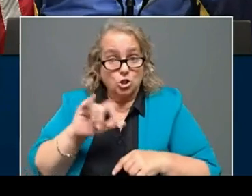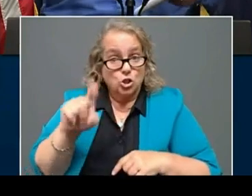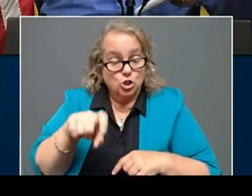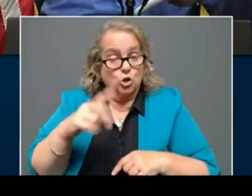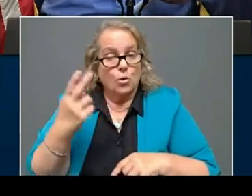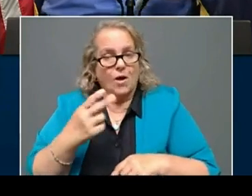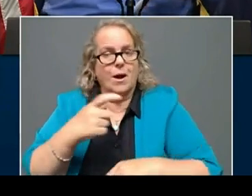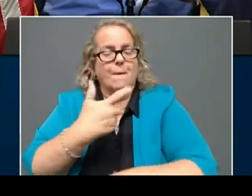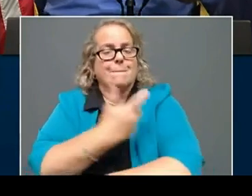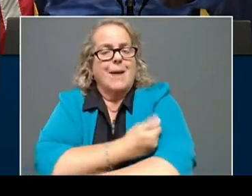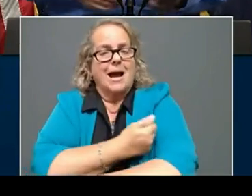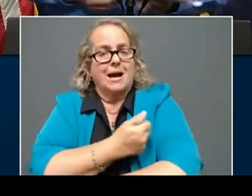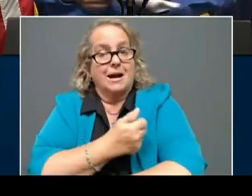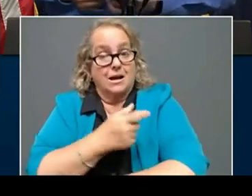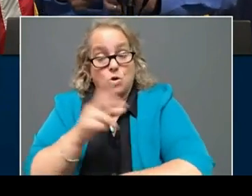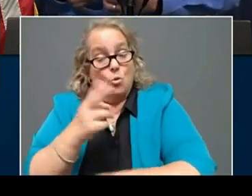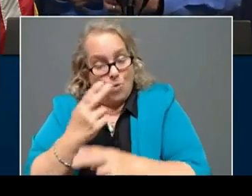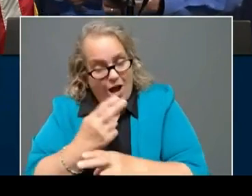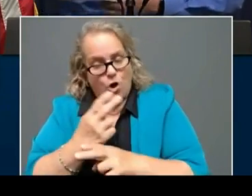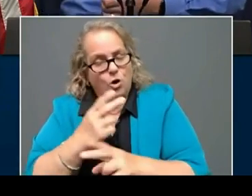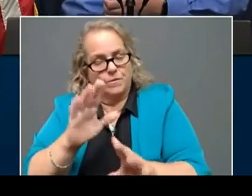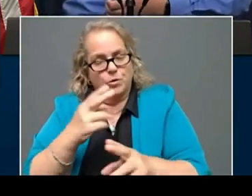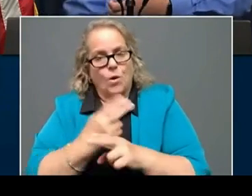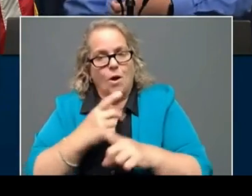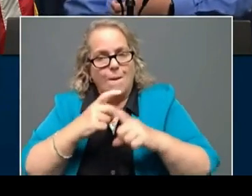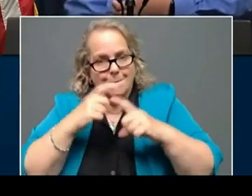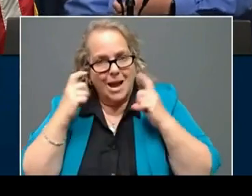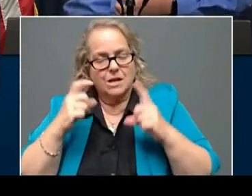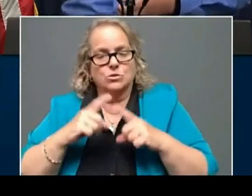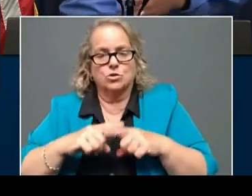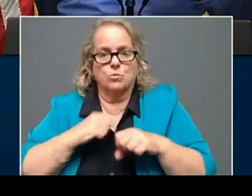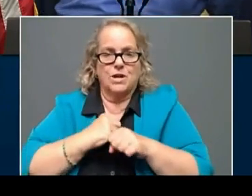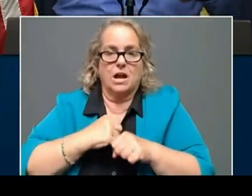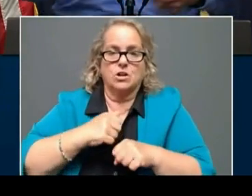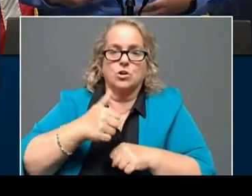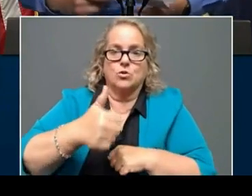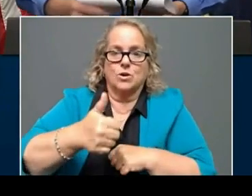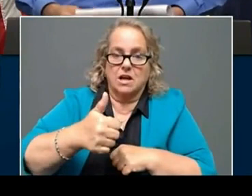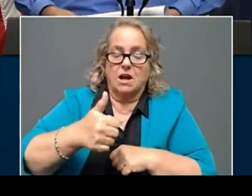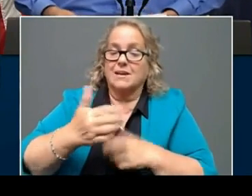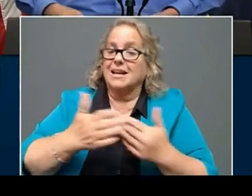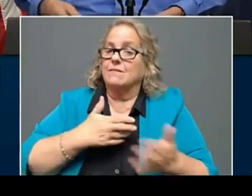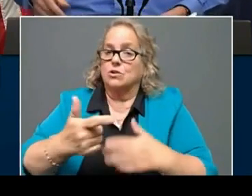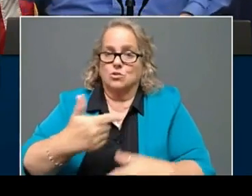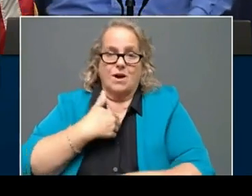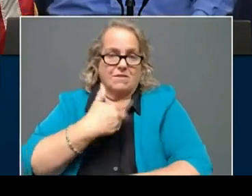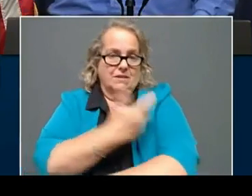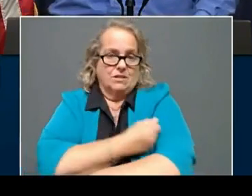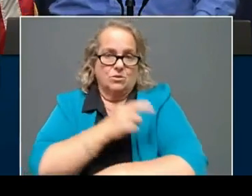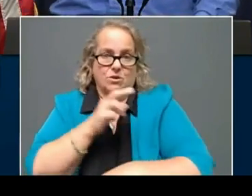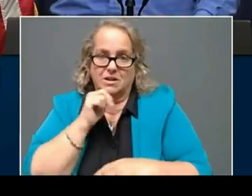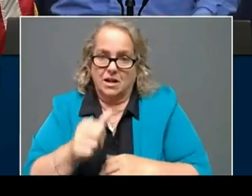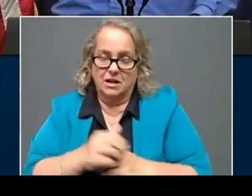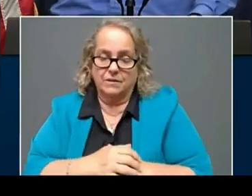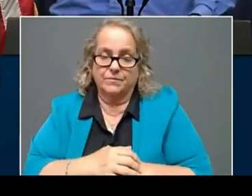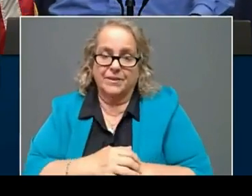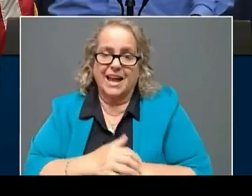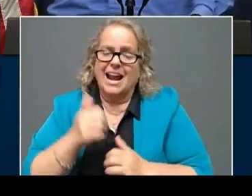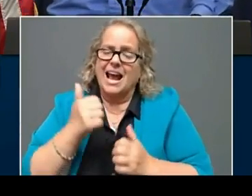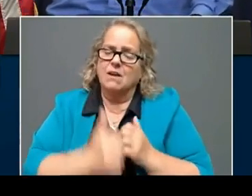transmitting to other people who are vulnerable and then everybody should get vaccinated when you're eligible. I remember these are recommendations.